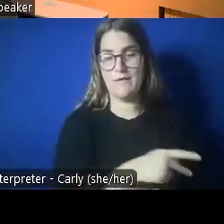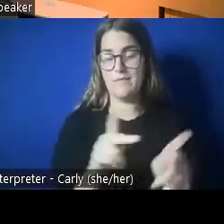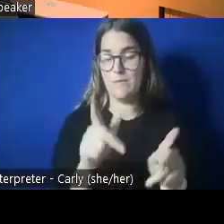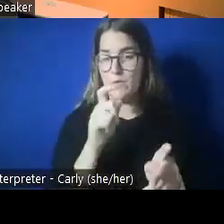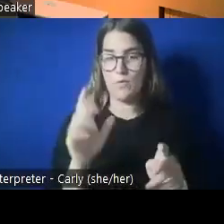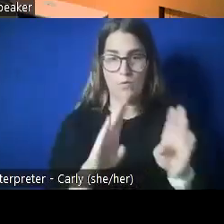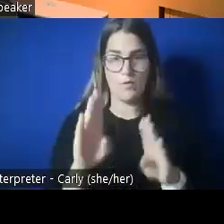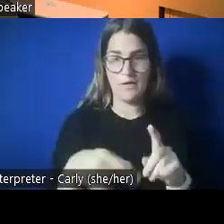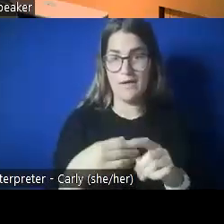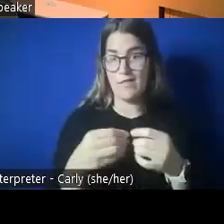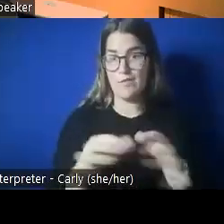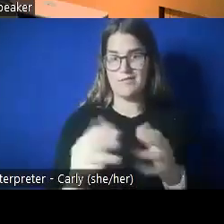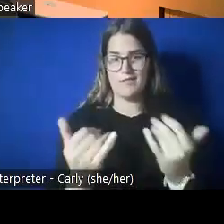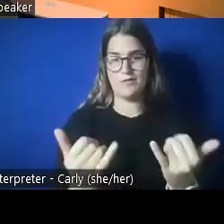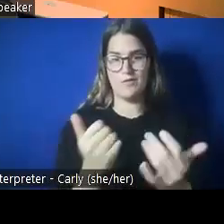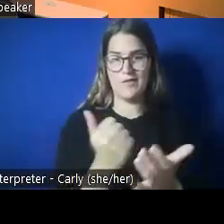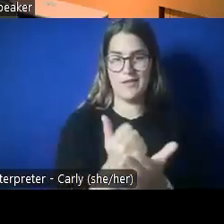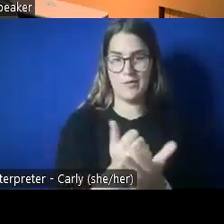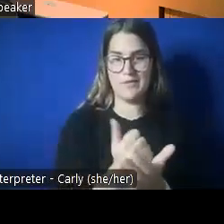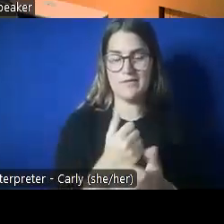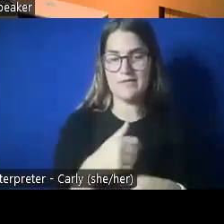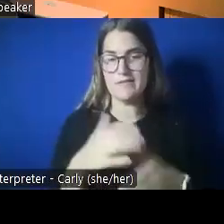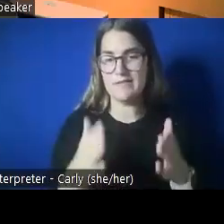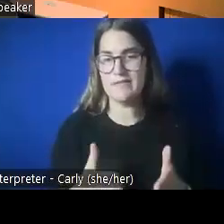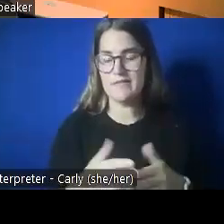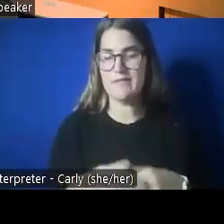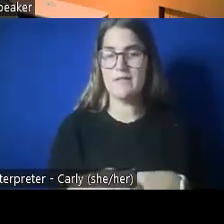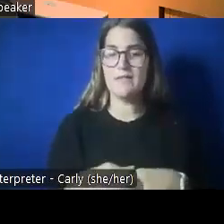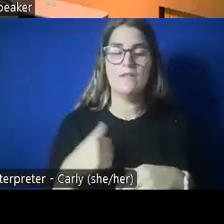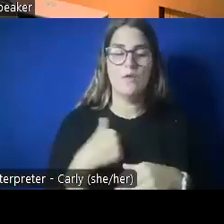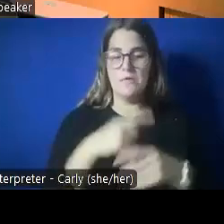transfers um kind of happen where um we come up with an agreement where they will come work